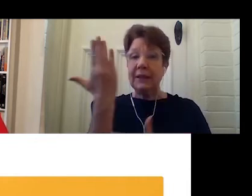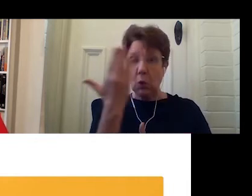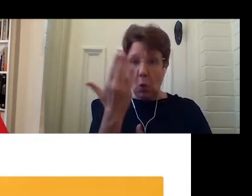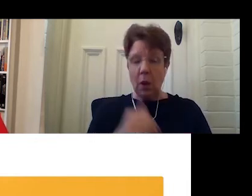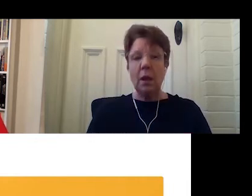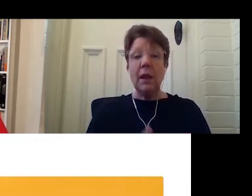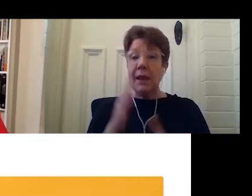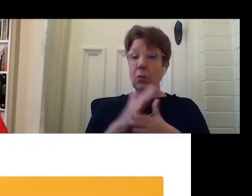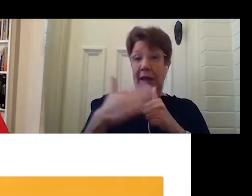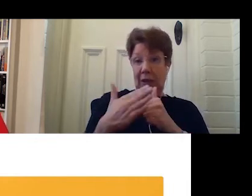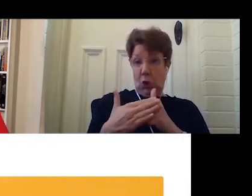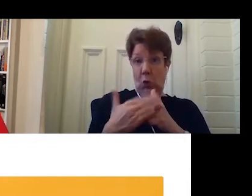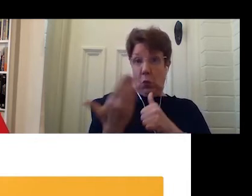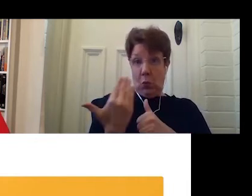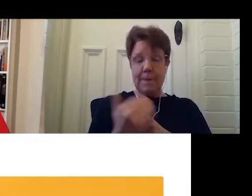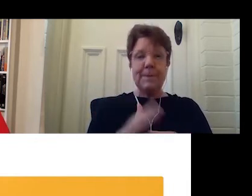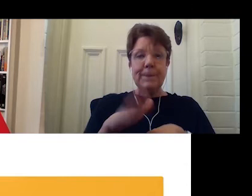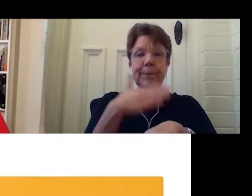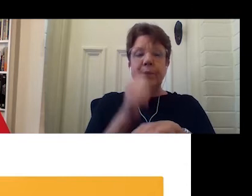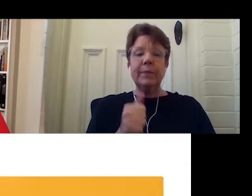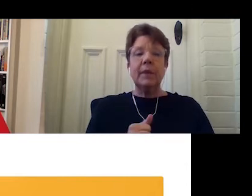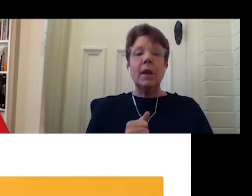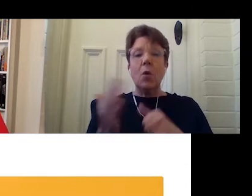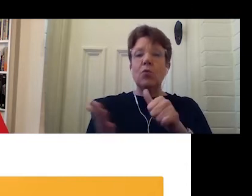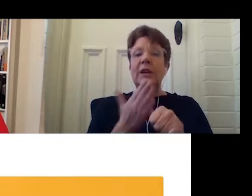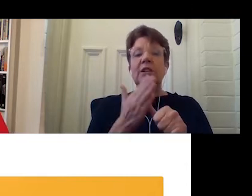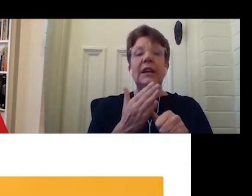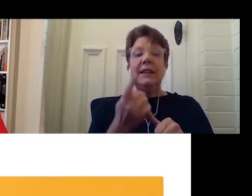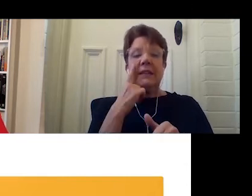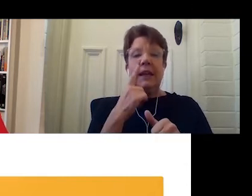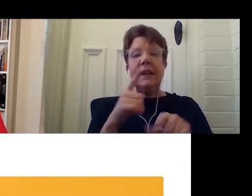new platform which was originally designed as a teacher resource to